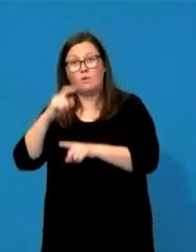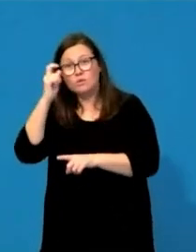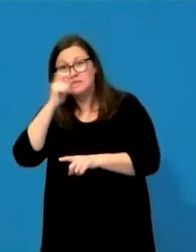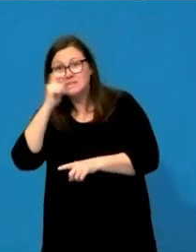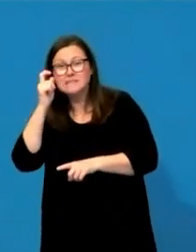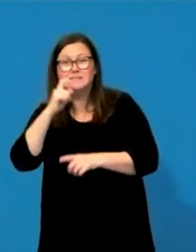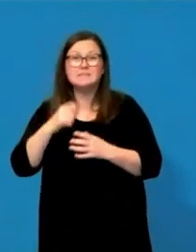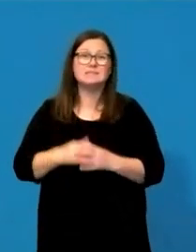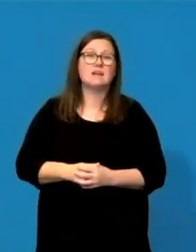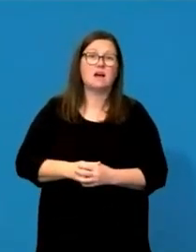freshwater mussels here.